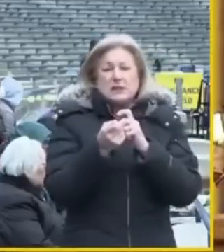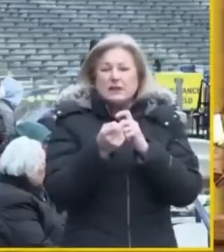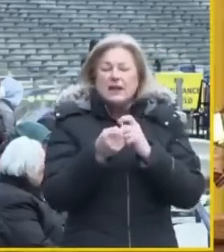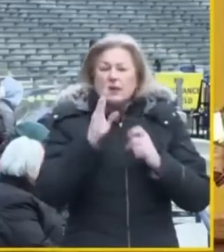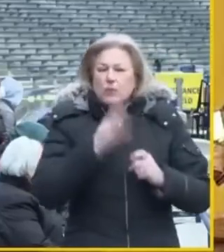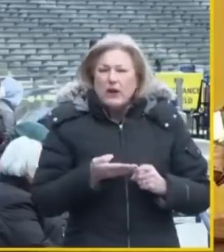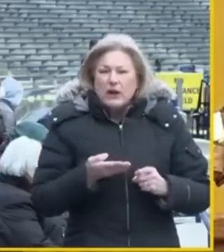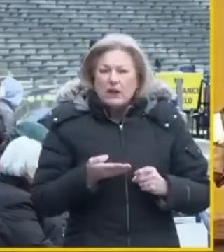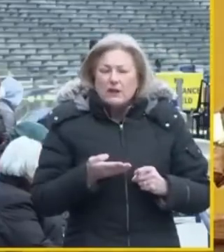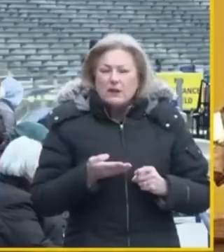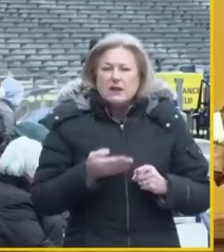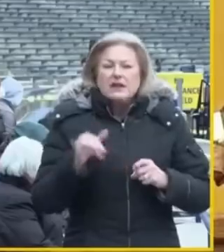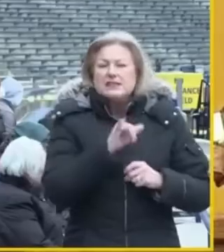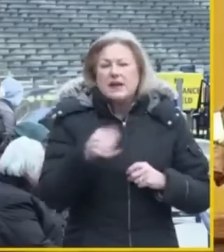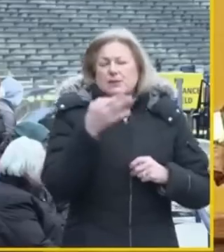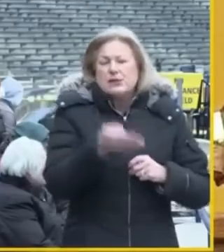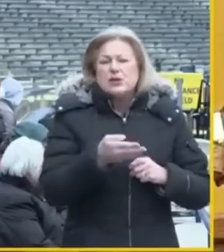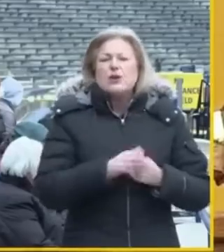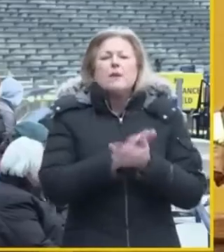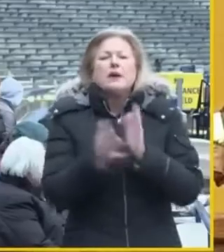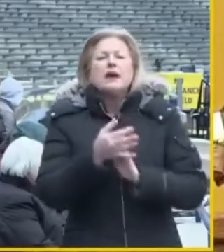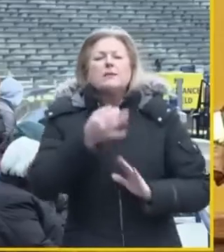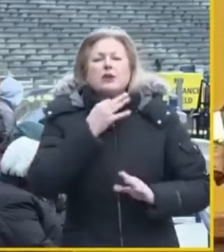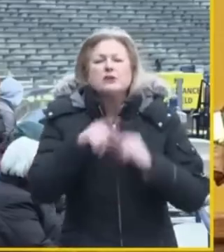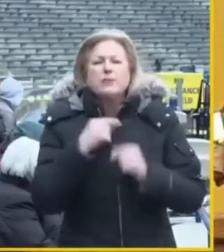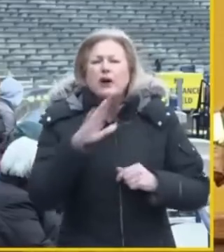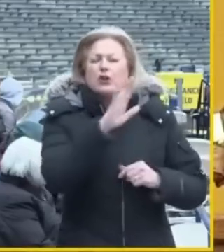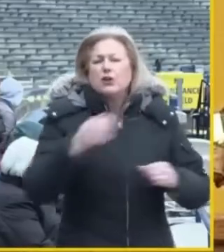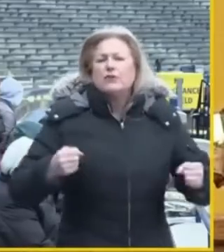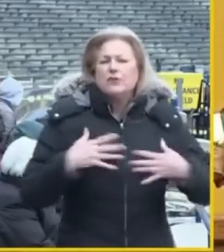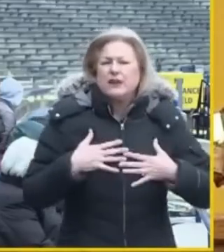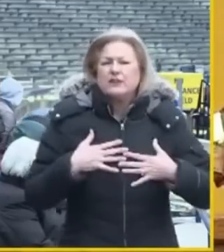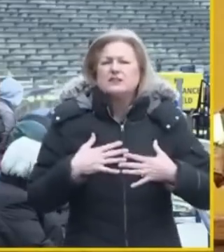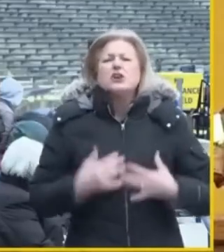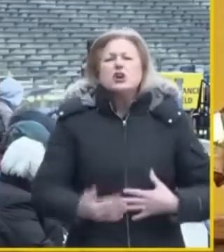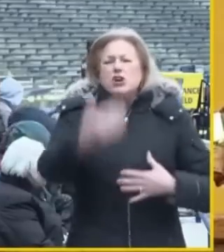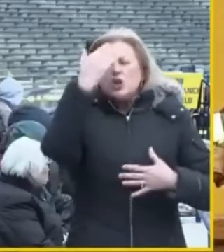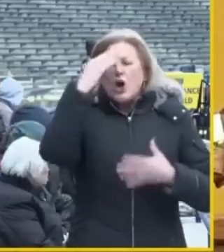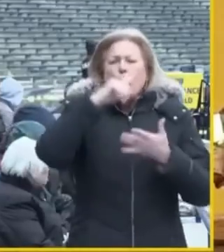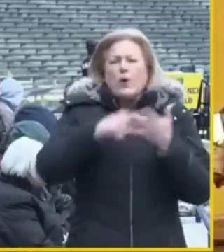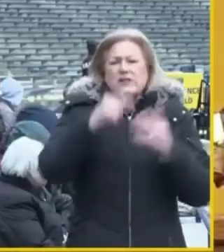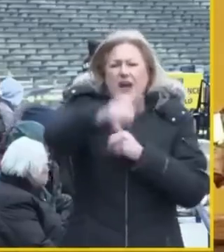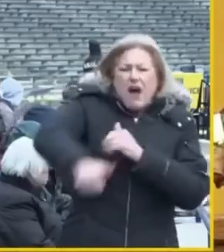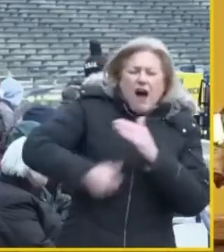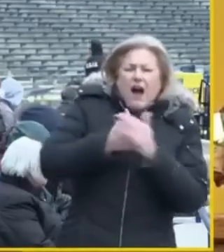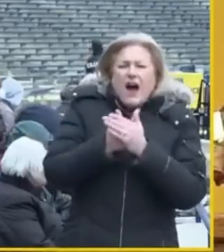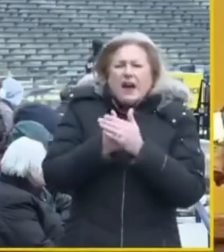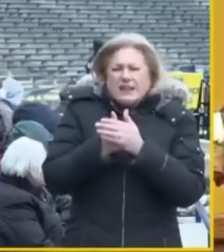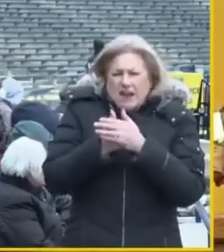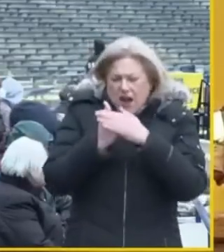so get curious about your fears, get to know what's hiding behind them and beneath them,